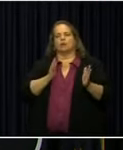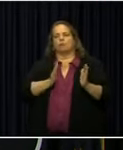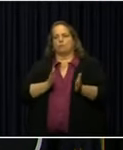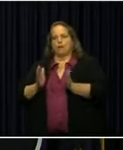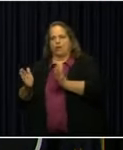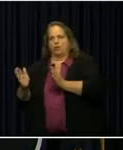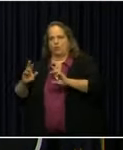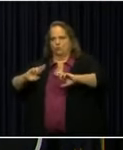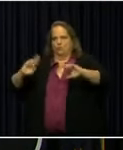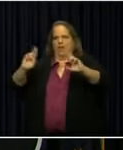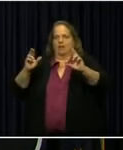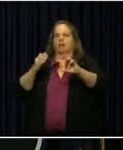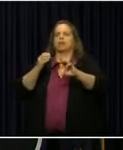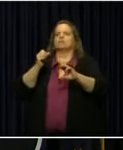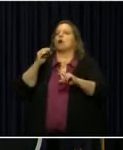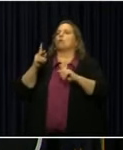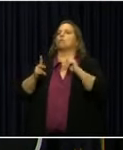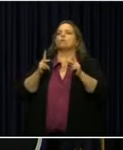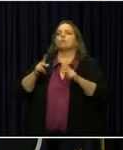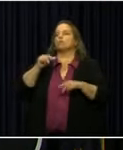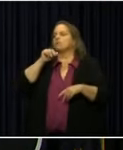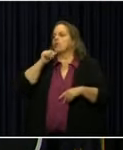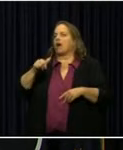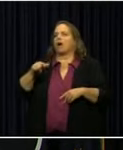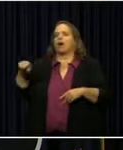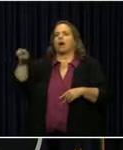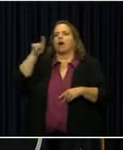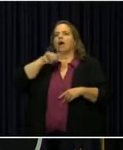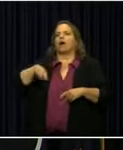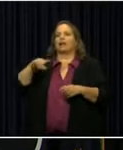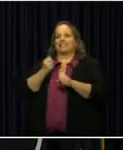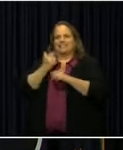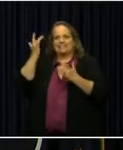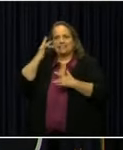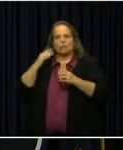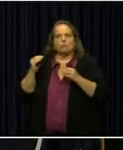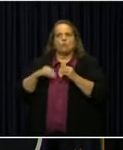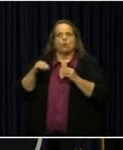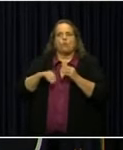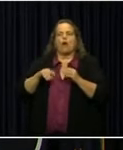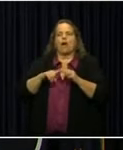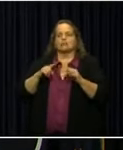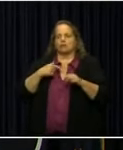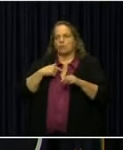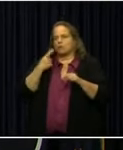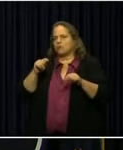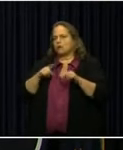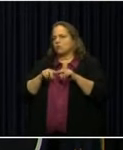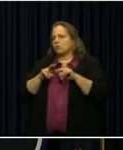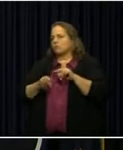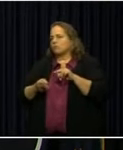THAT'S THE MATH I DID THIS AFTERNOON PER A DIFFERENT PHONE CALL. AND WE'VE ONLY DONE 30,000 OR SO